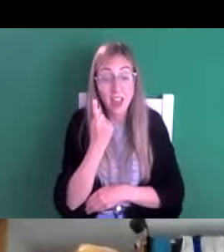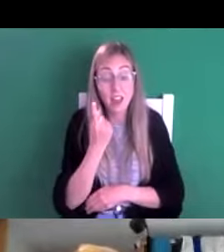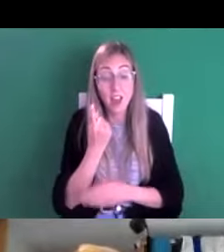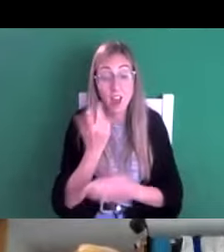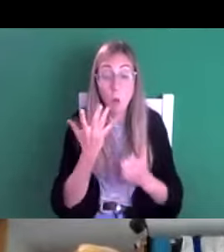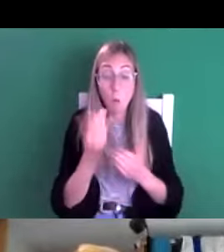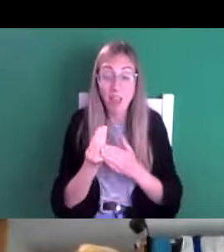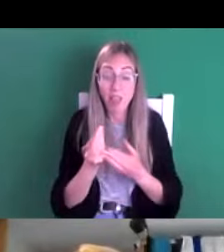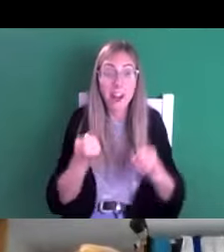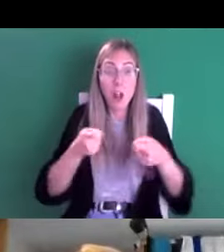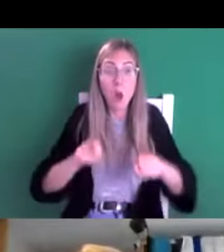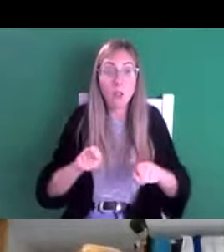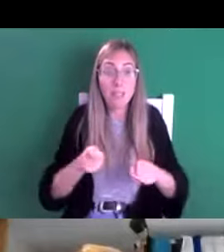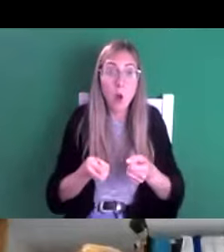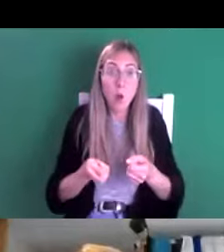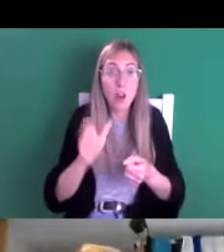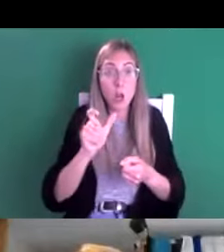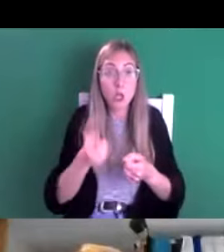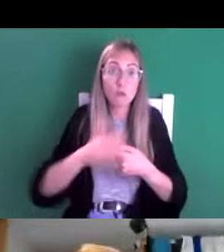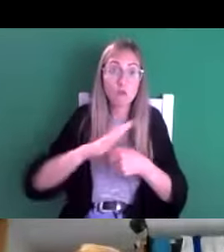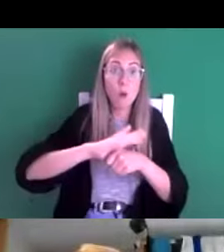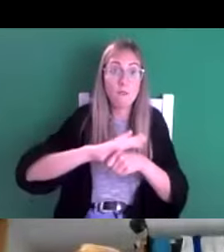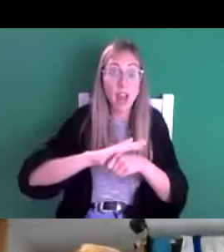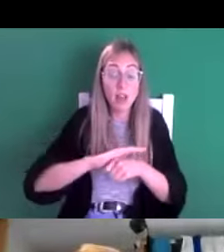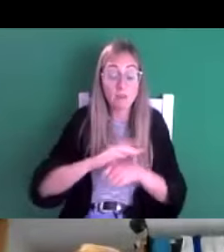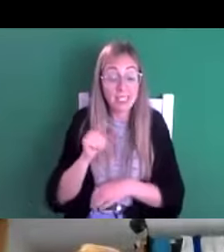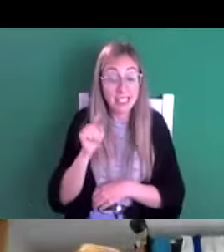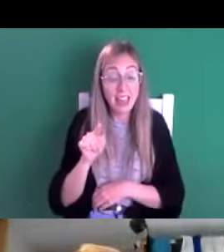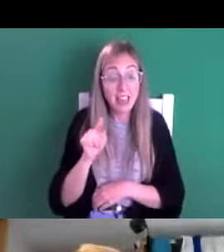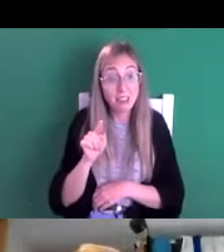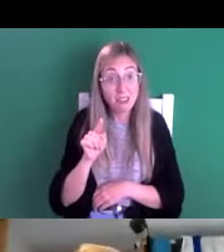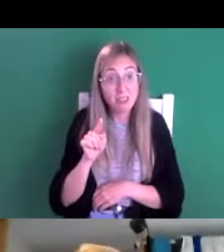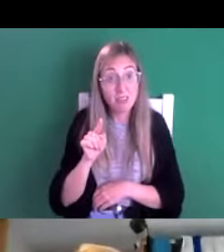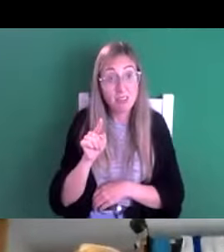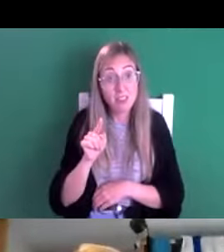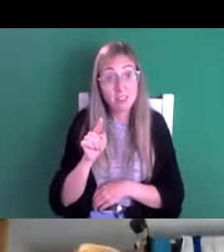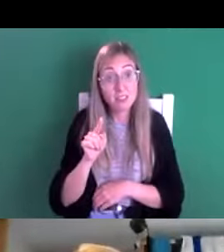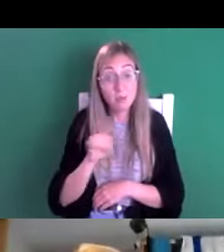bring that in and that was a that was clearly what dardell was about as well because of the first